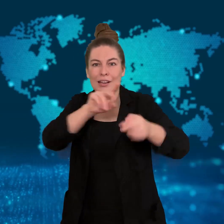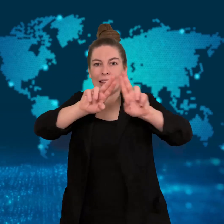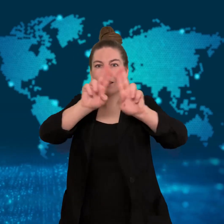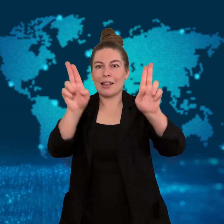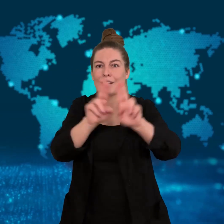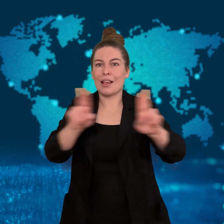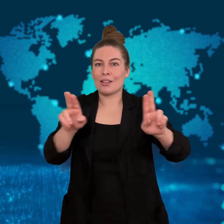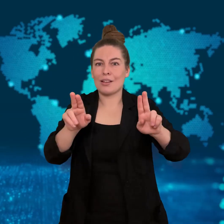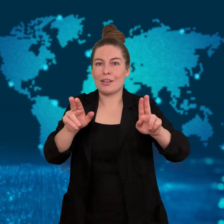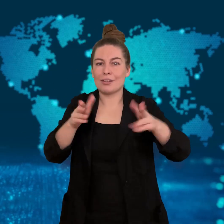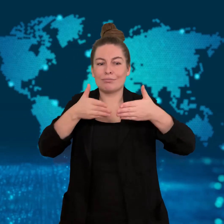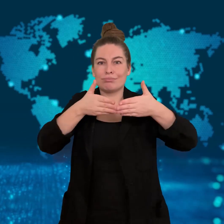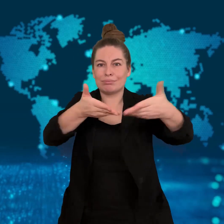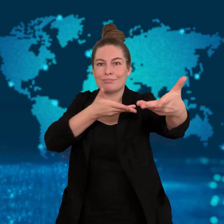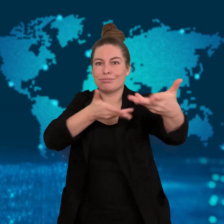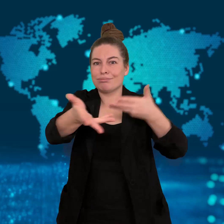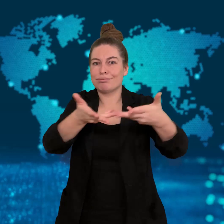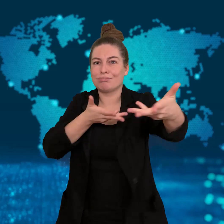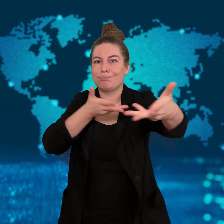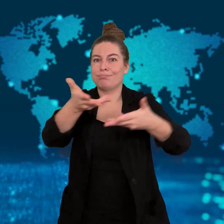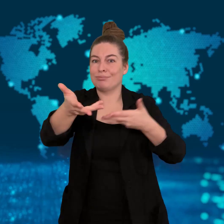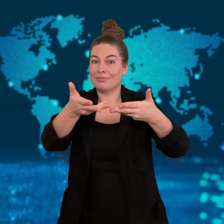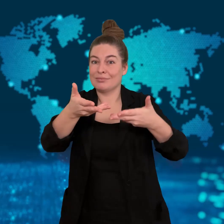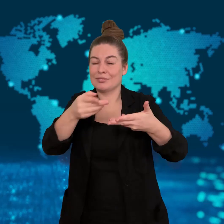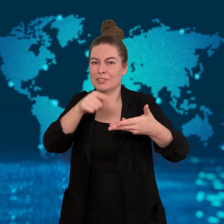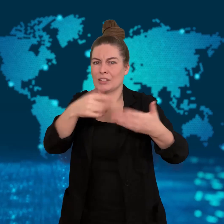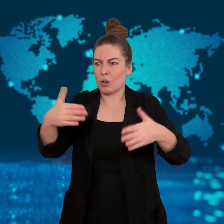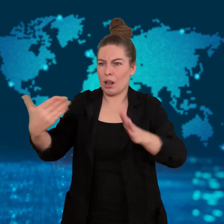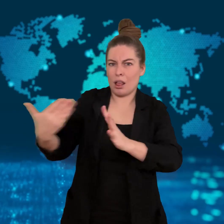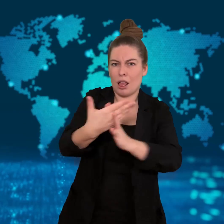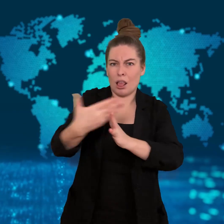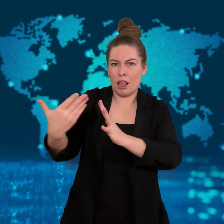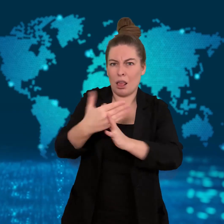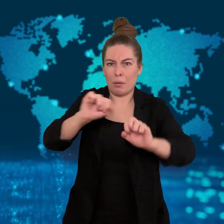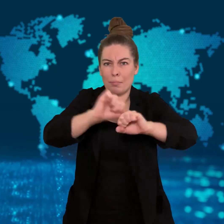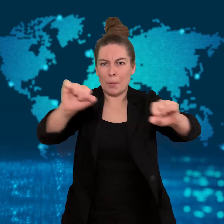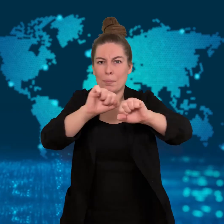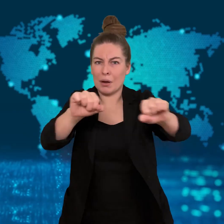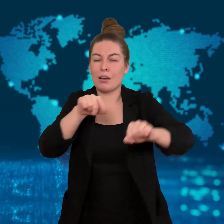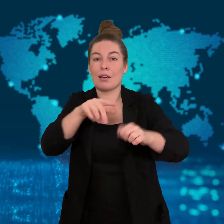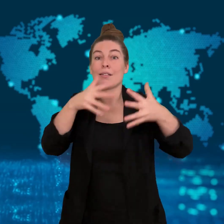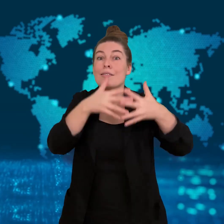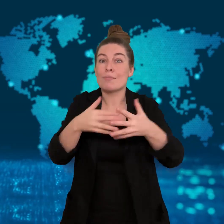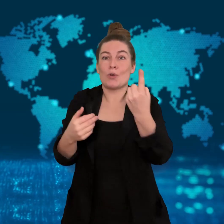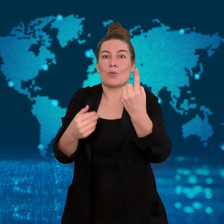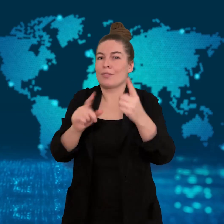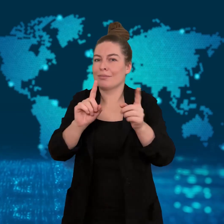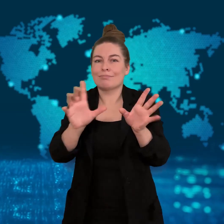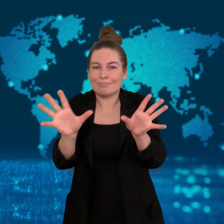discourage continued attacks against international commercial ships.